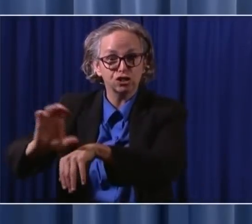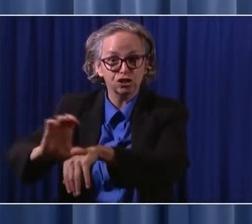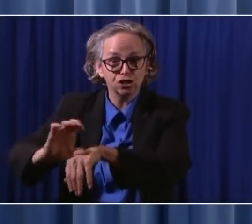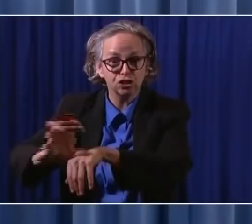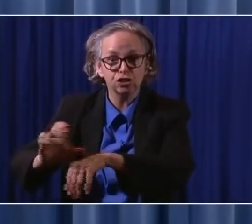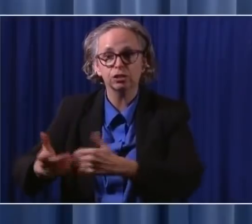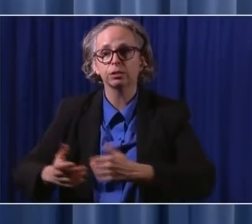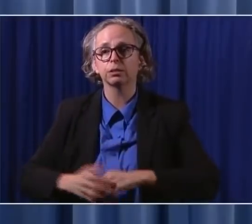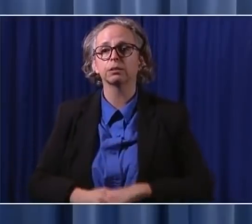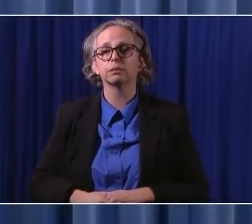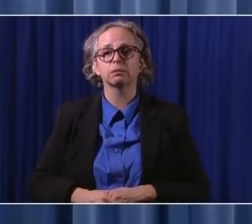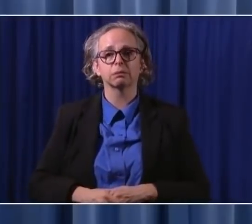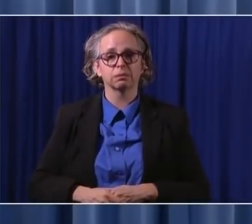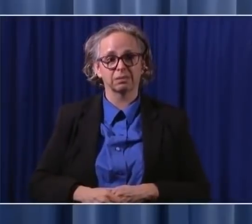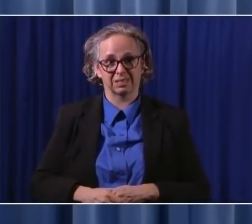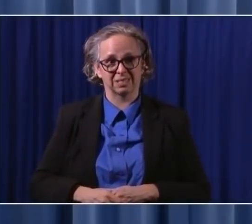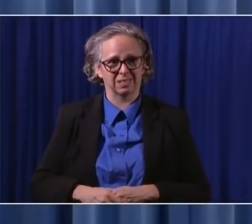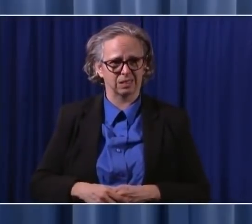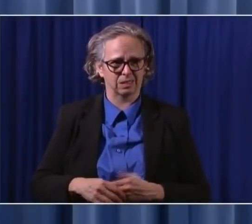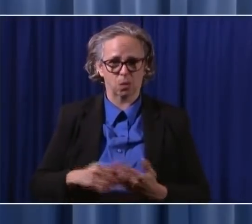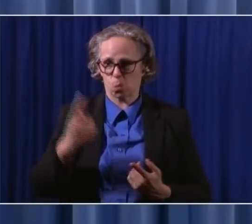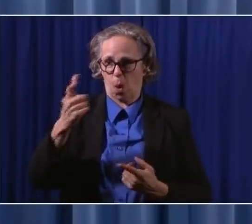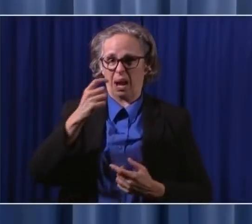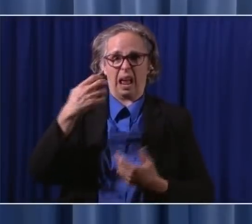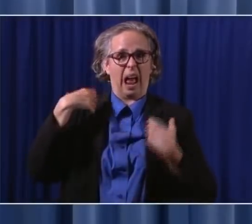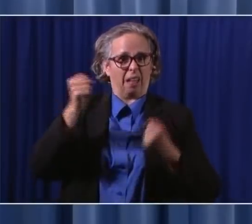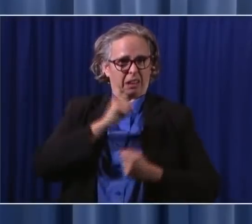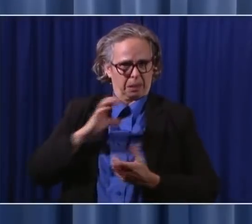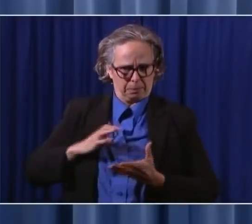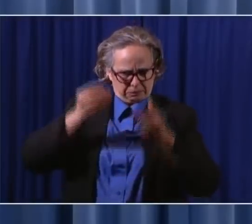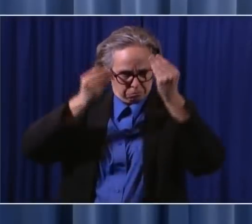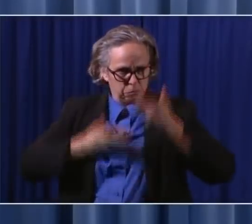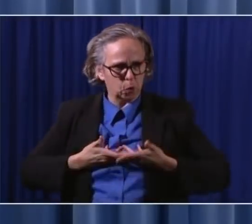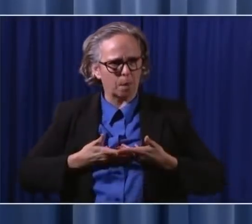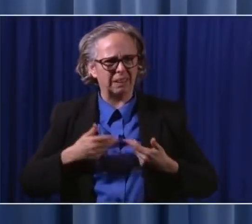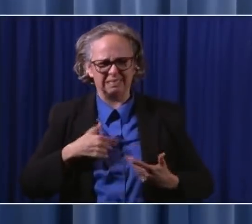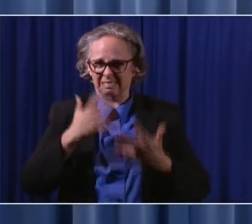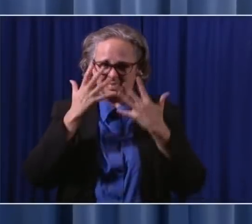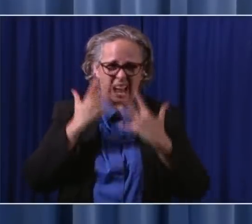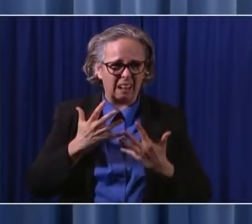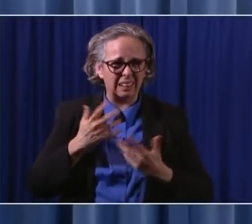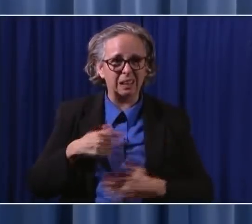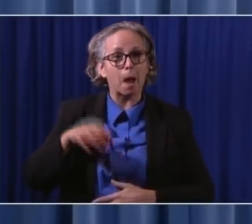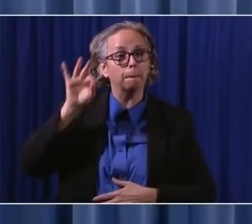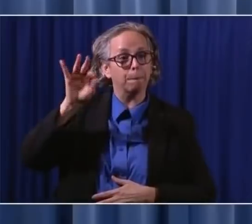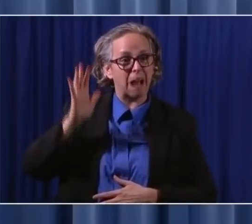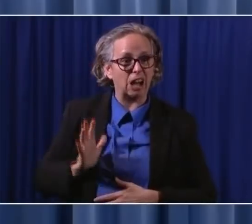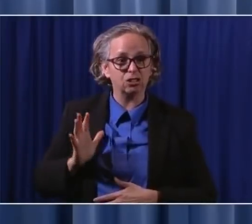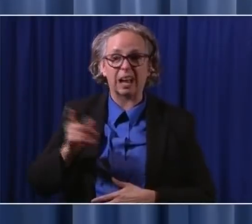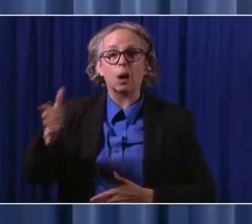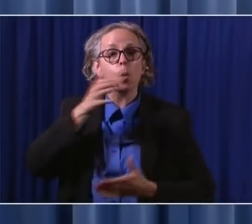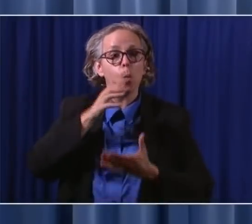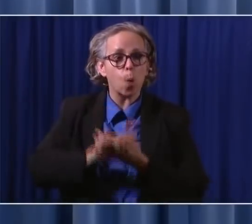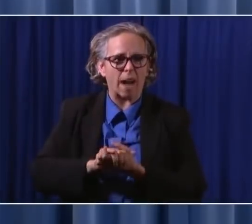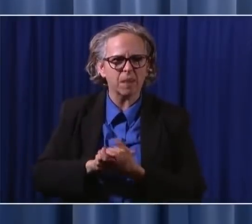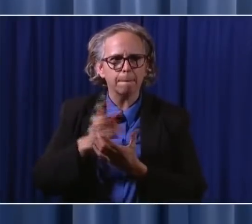SOME TOURIST DESTINATIONS AND IN CHURCHES. ONE HEALTH COMMISSIONER TOLD ME